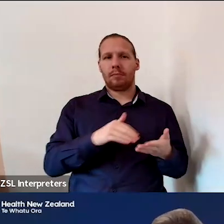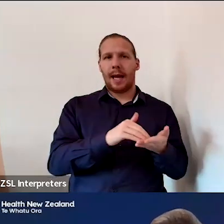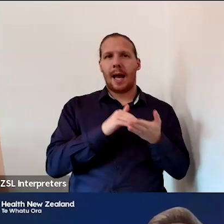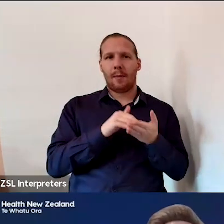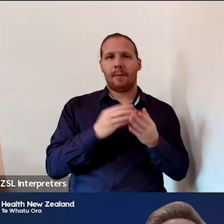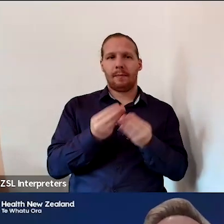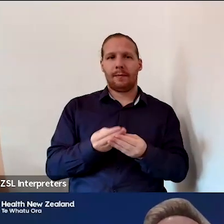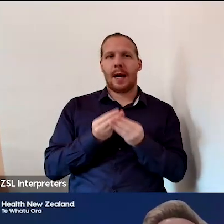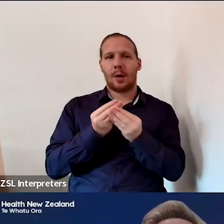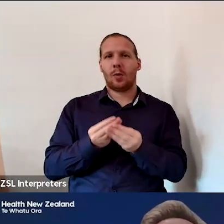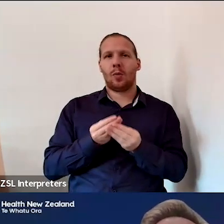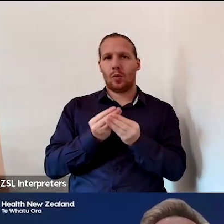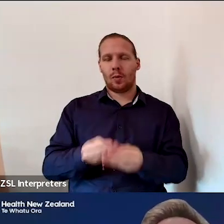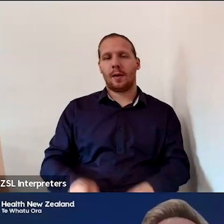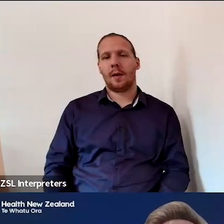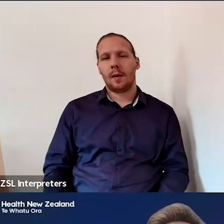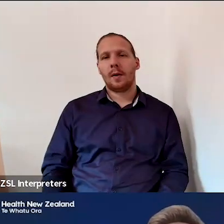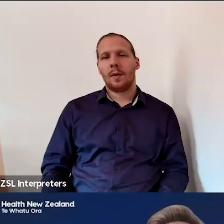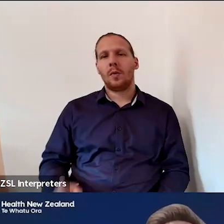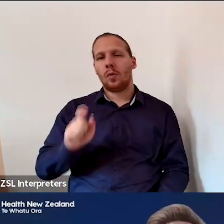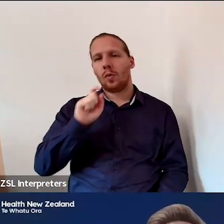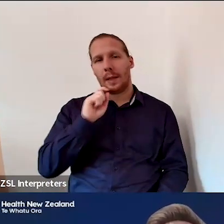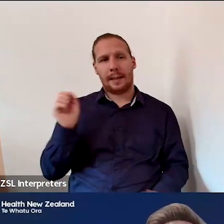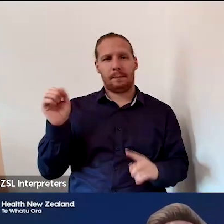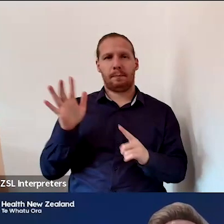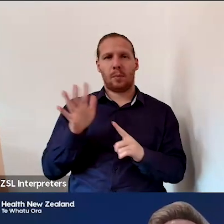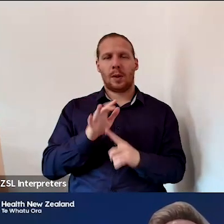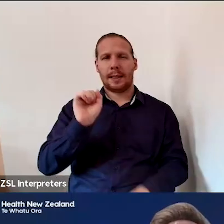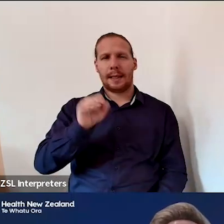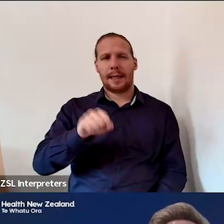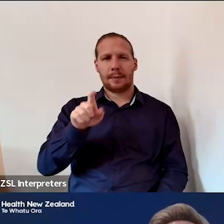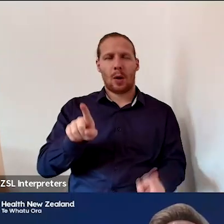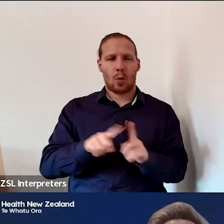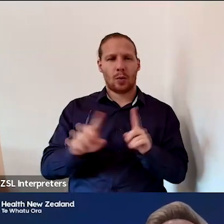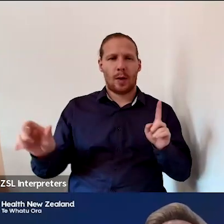and going to be really important. But I guess also just bring it back to some very,